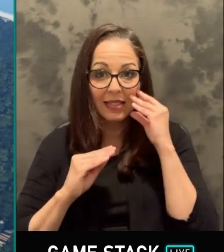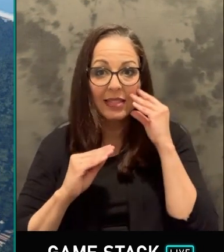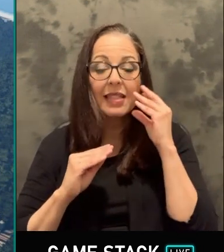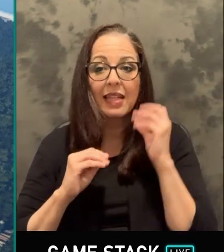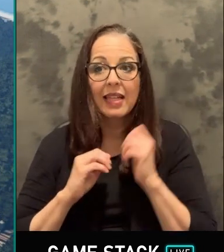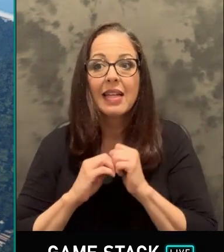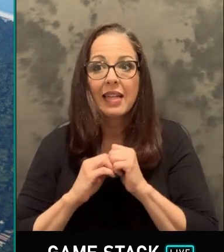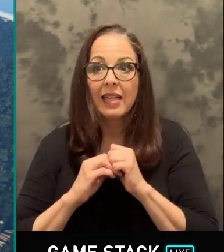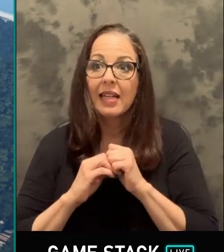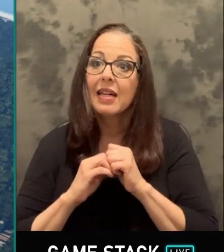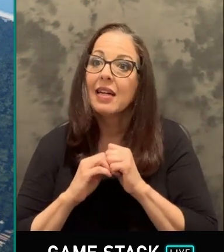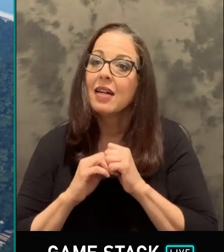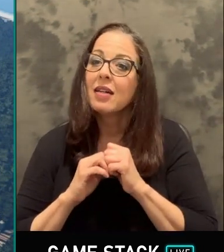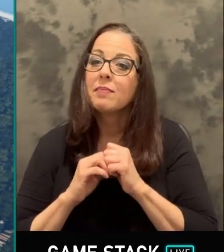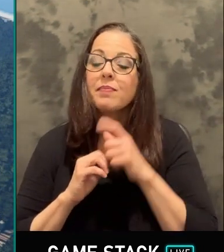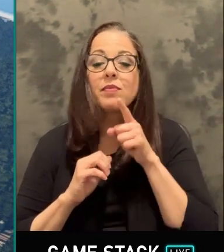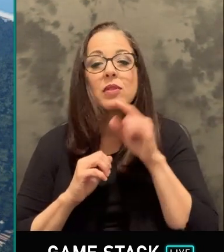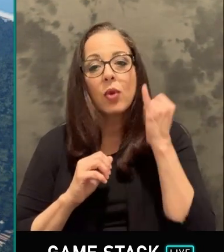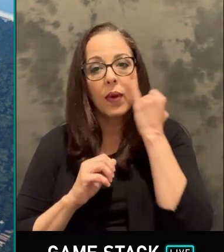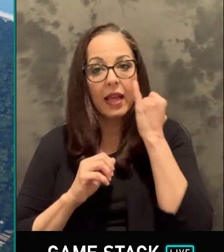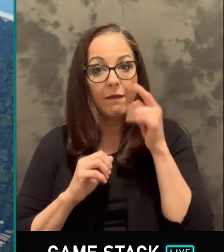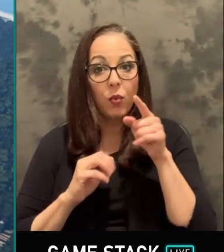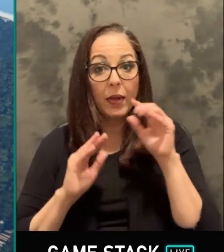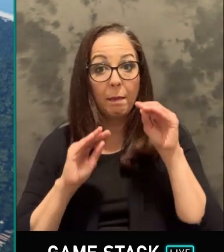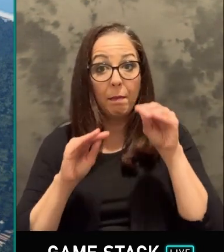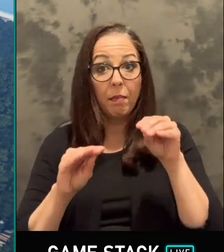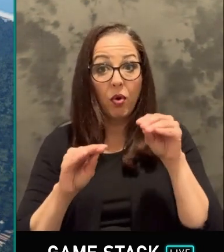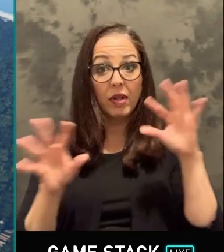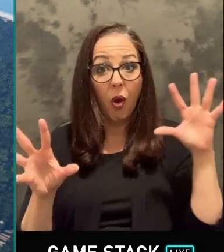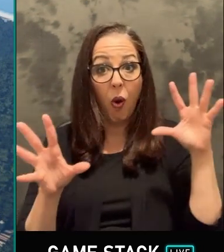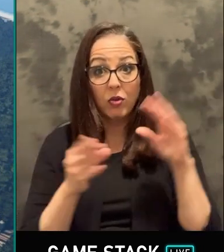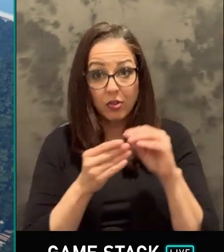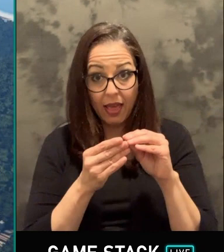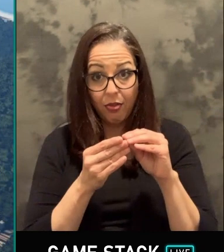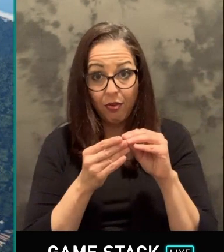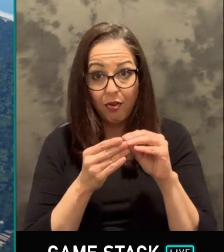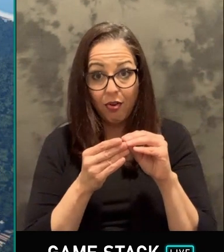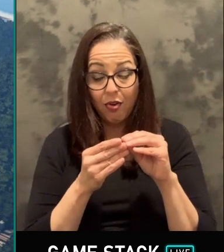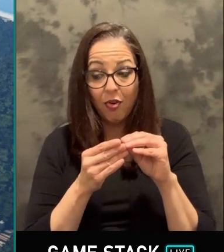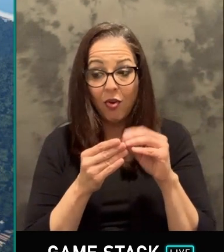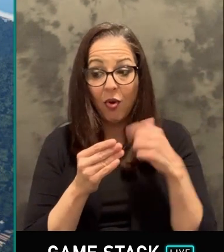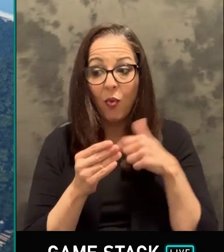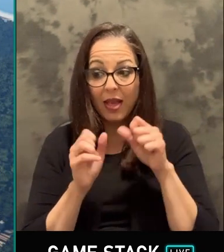So, if we put that all together, we can resume this ideas by this.